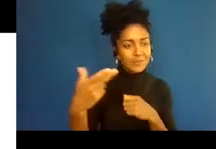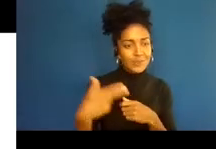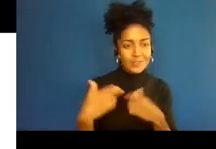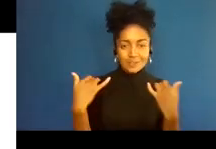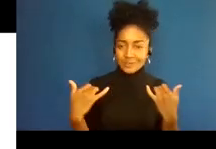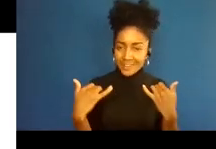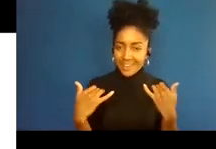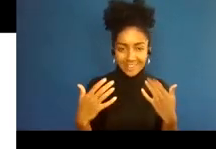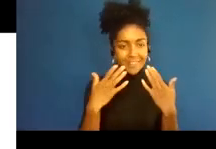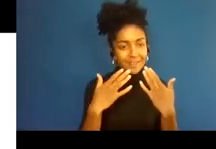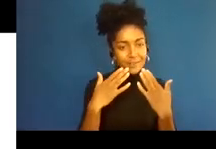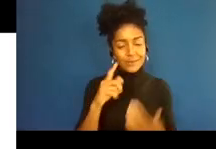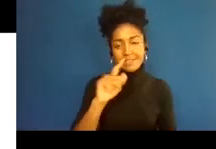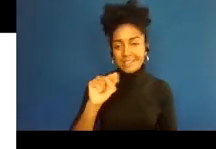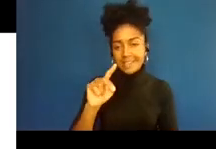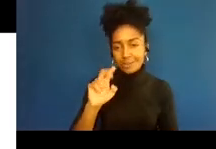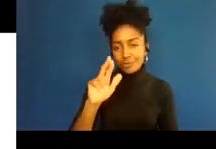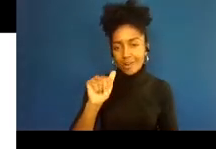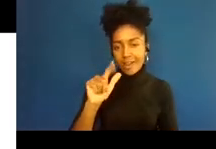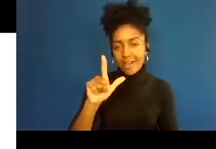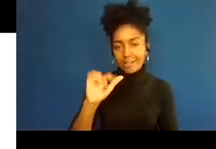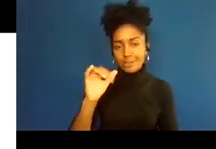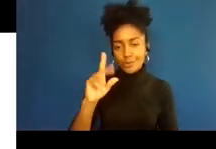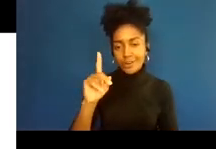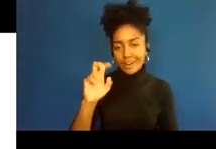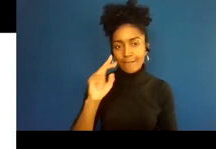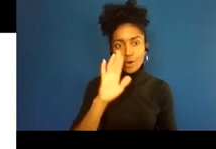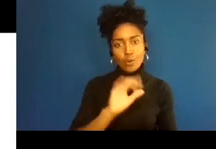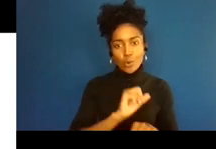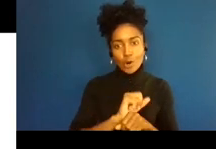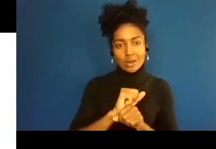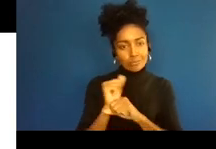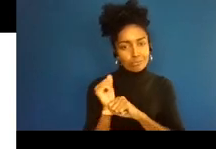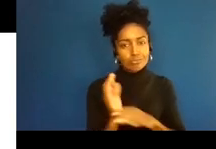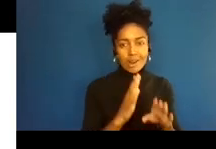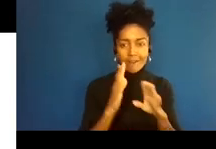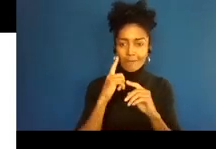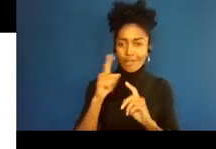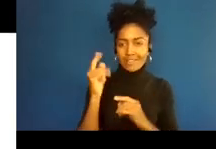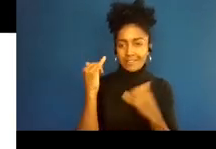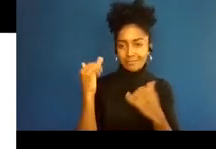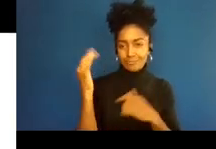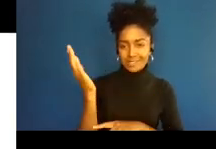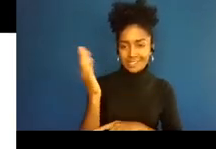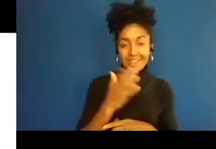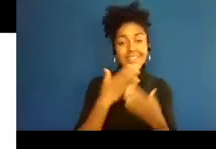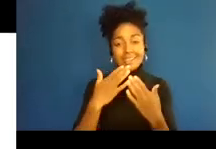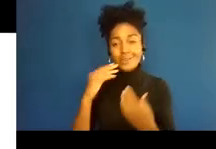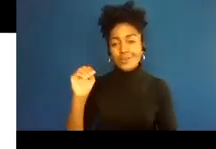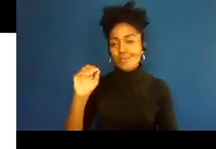Thank you to Zandra L Jordan for her work in preparing this presentation. And thank you to Morr Interpreting for being our interpreters today.